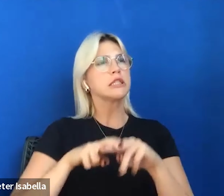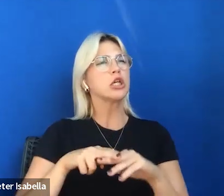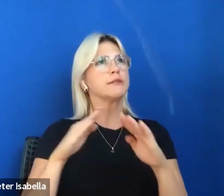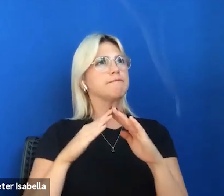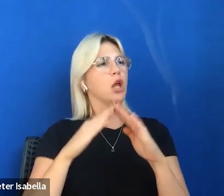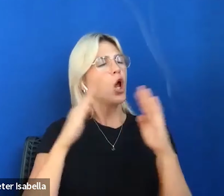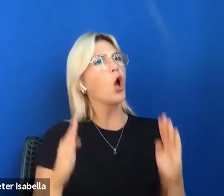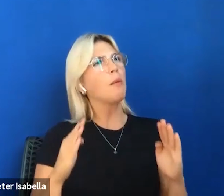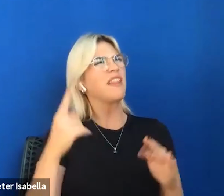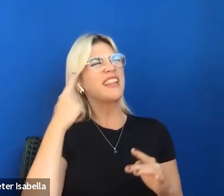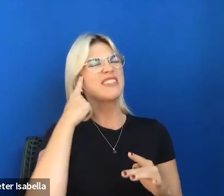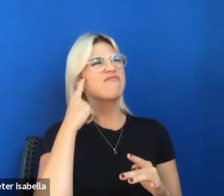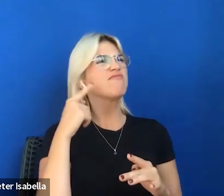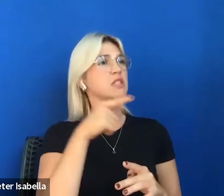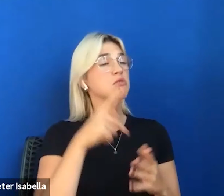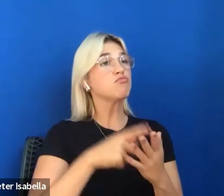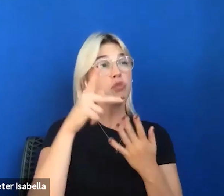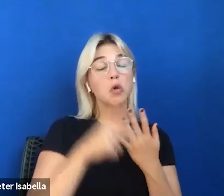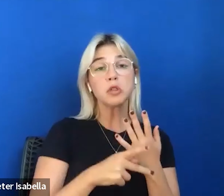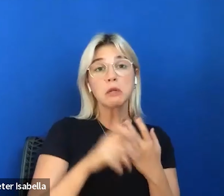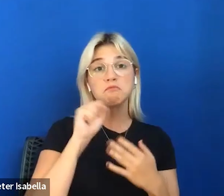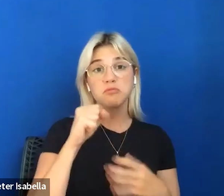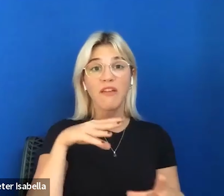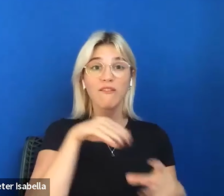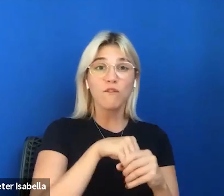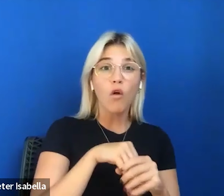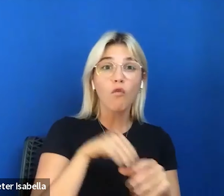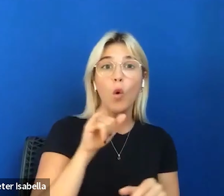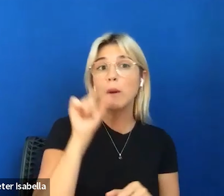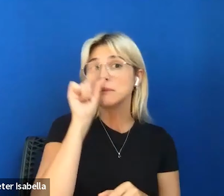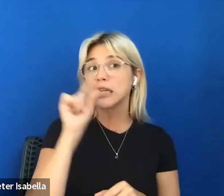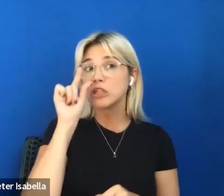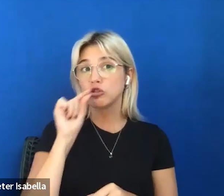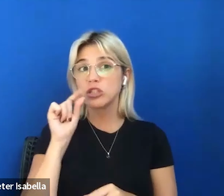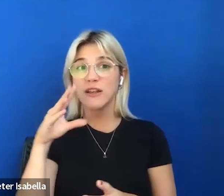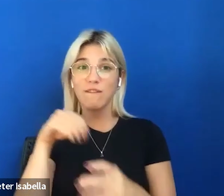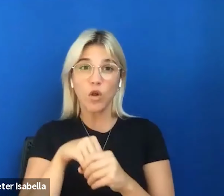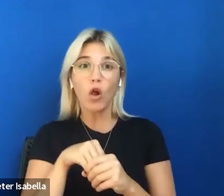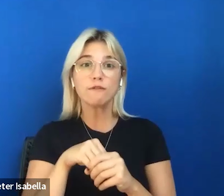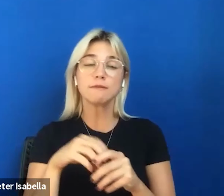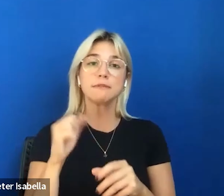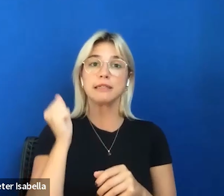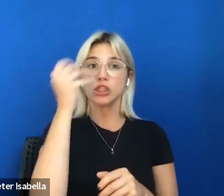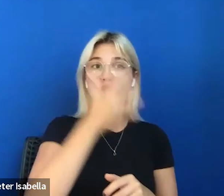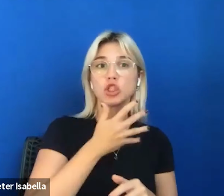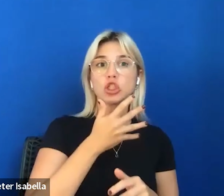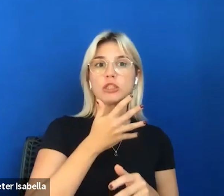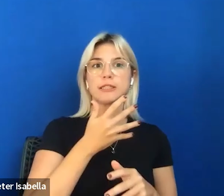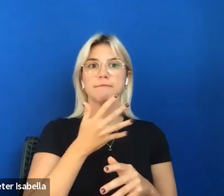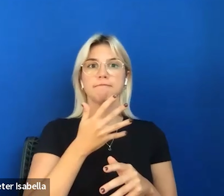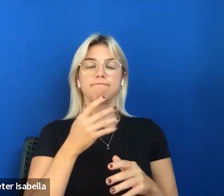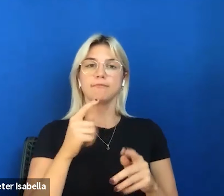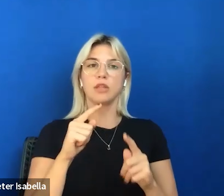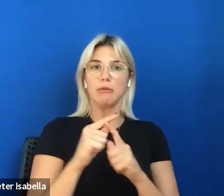involve or even potentially involves Indigenous cultural intellectual property, and it hasn't been mentioned, then that's a good